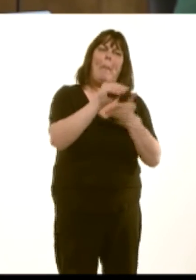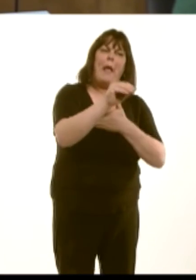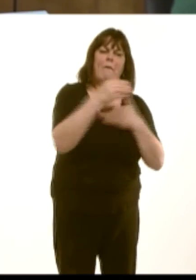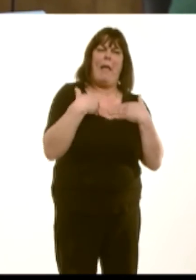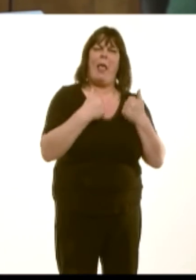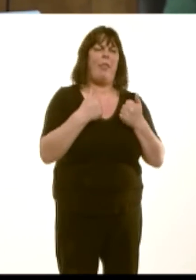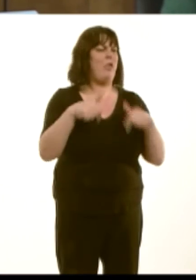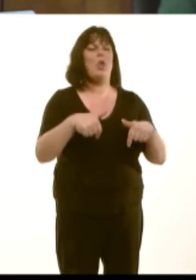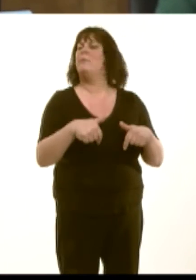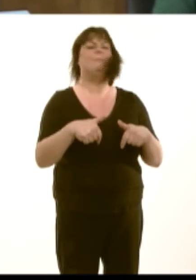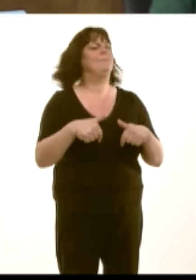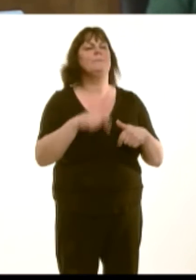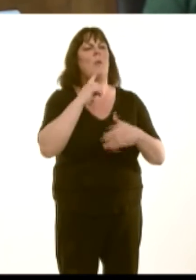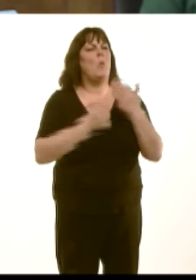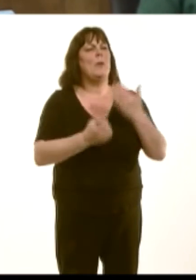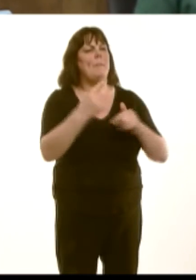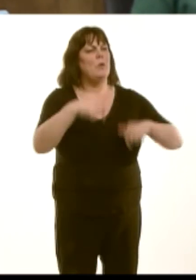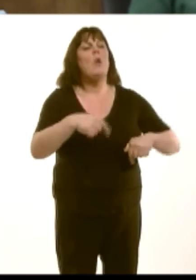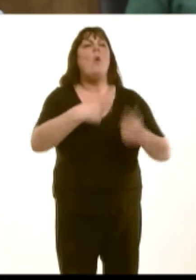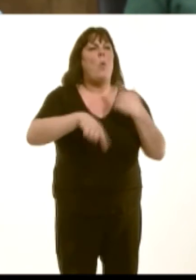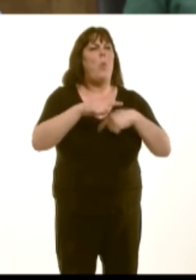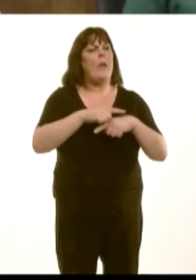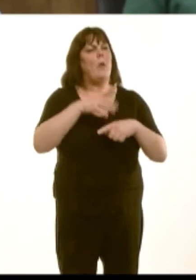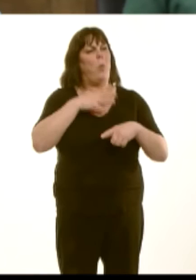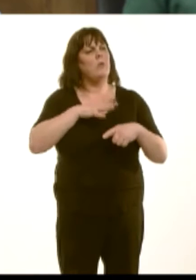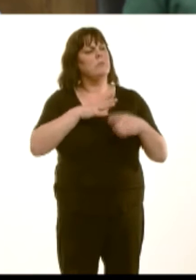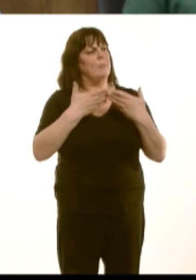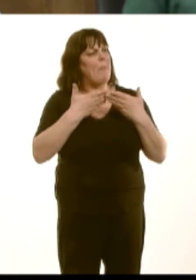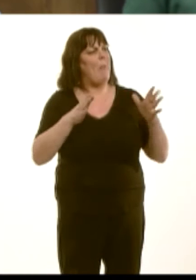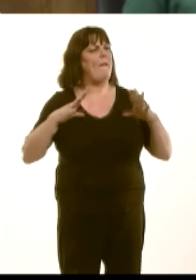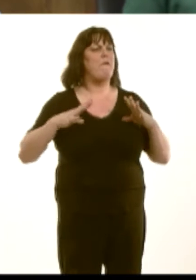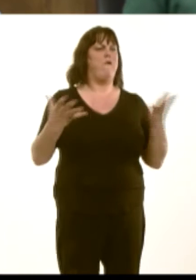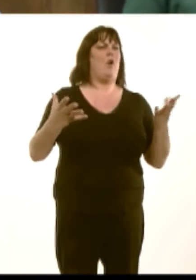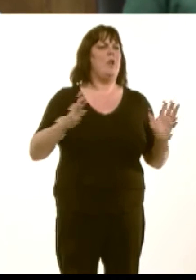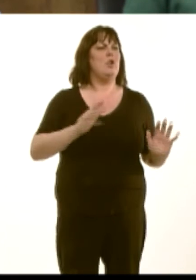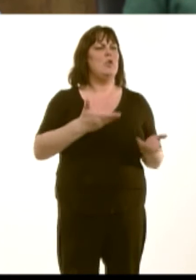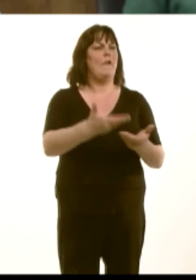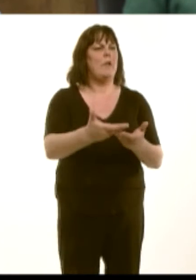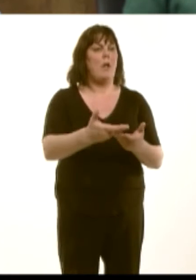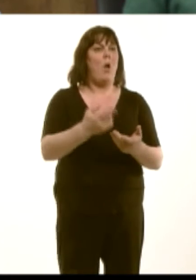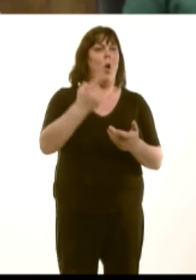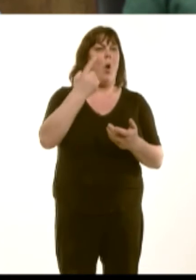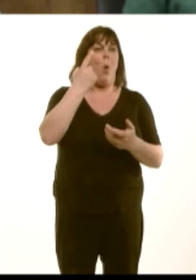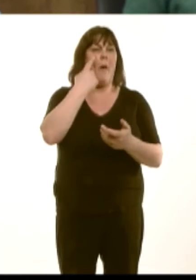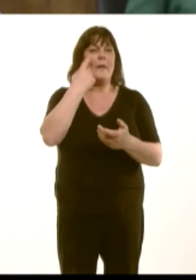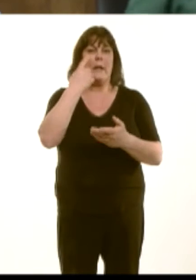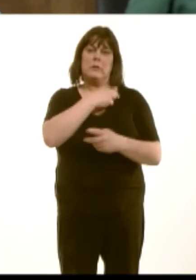We are committed to public services. We have seen, for example, pay deals that have been more favourable to staffóthat we